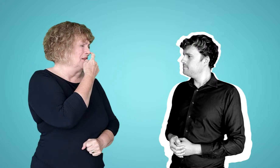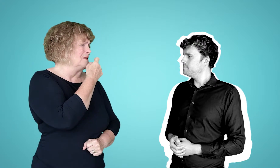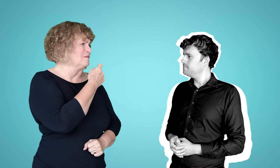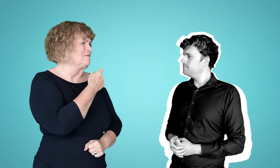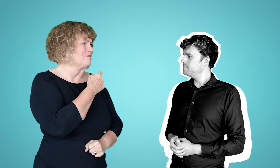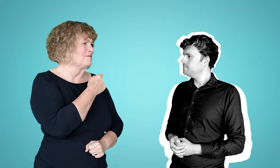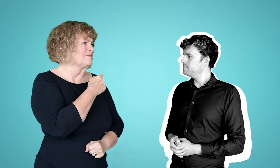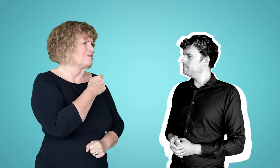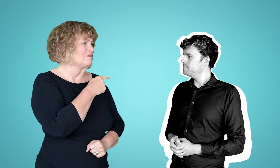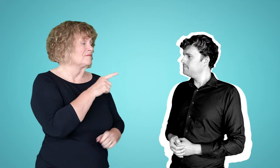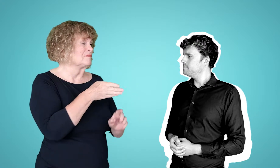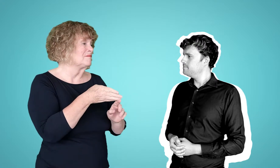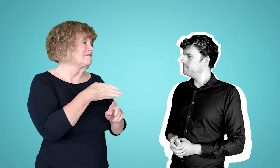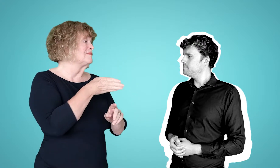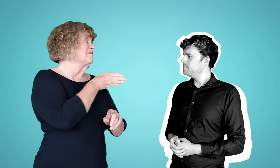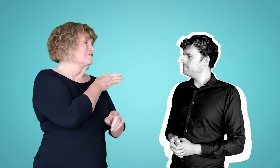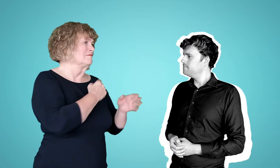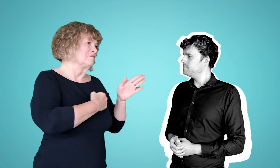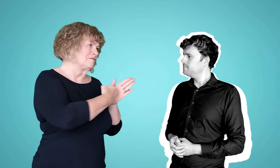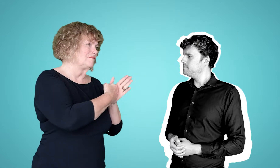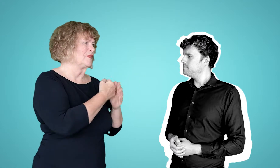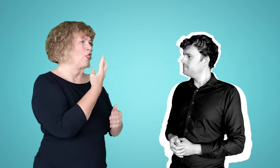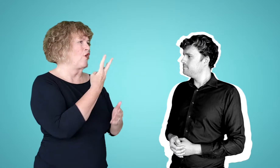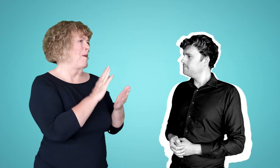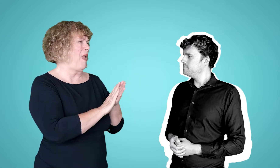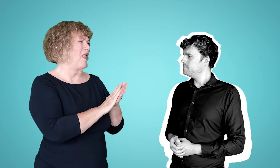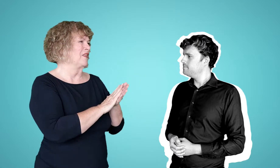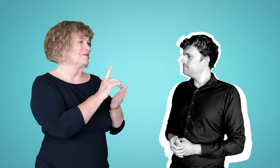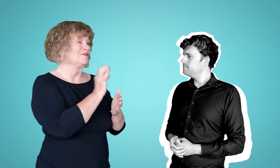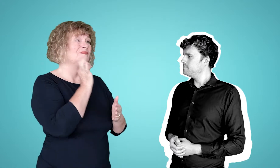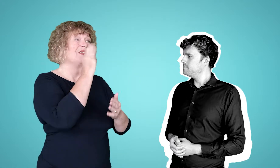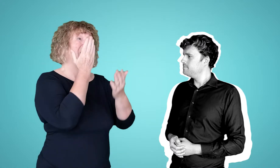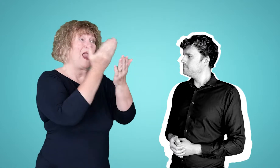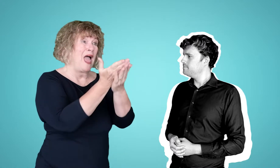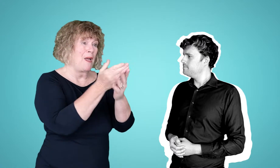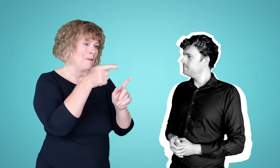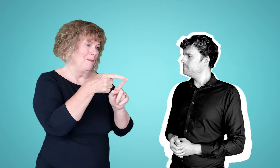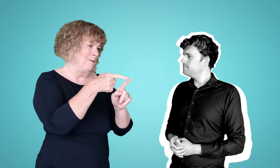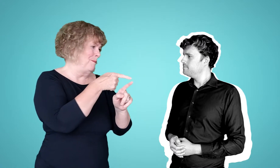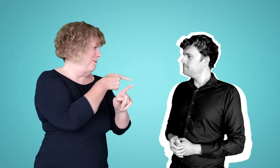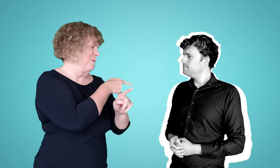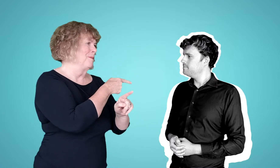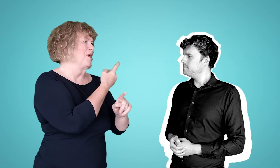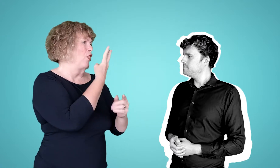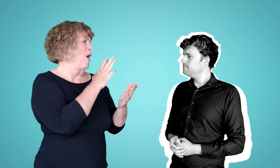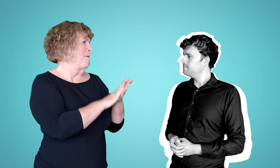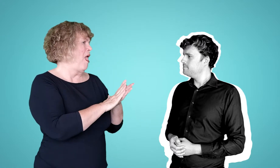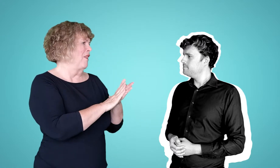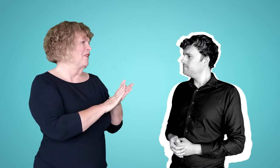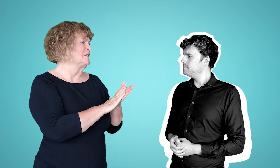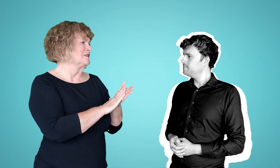up to three months from the date they make their claim.